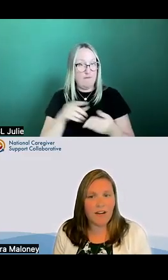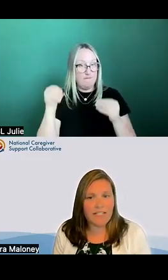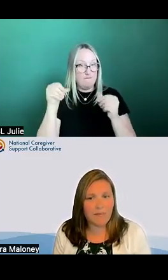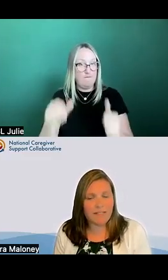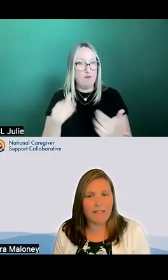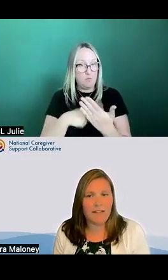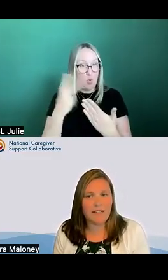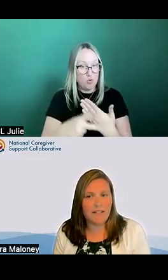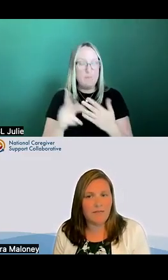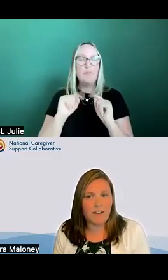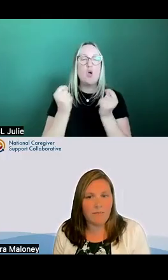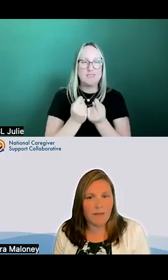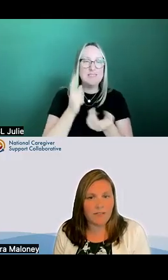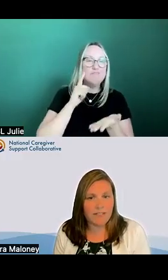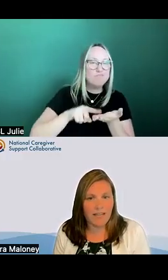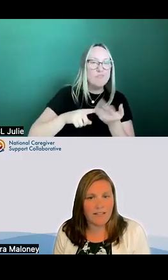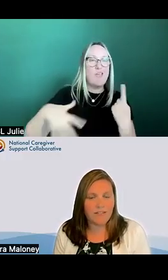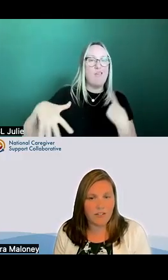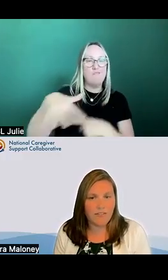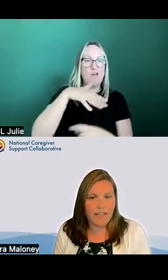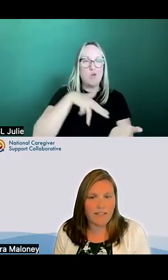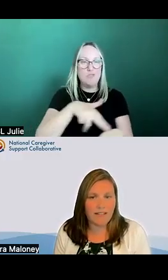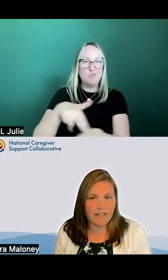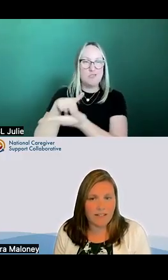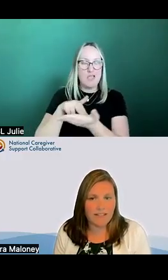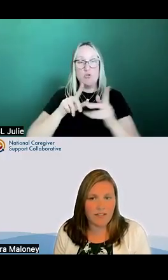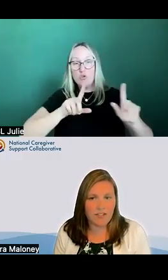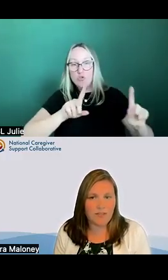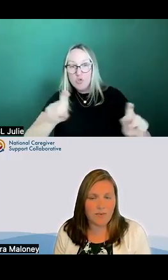our team has conducted an environmental scan, surveys, and listening sessions with